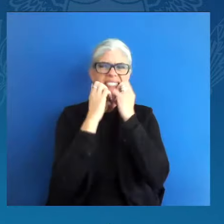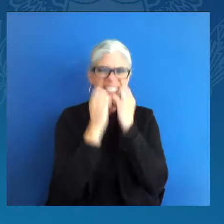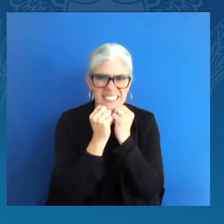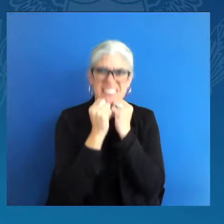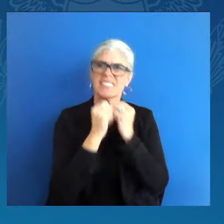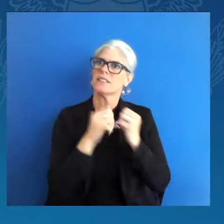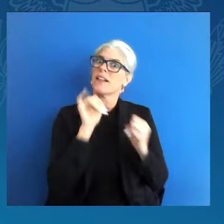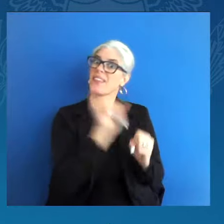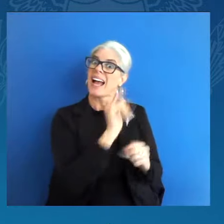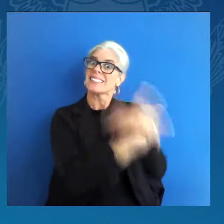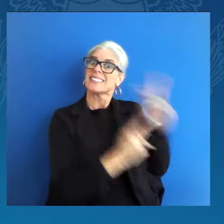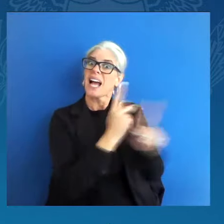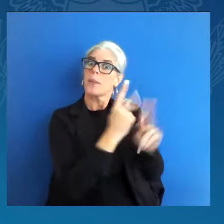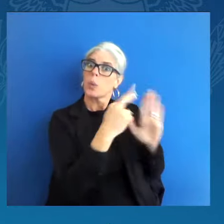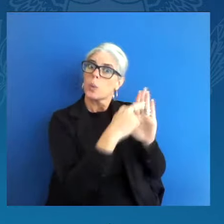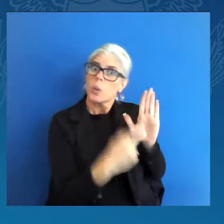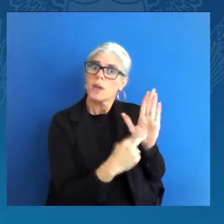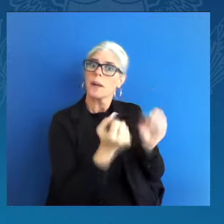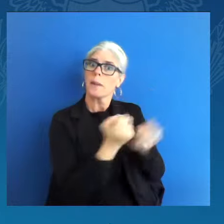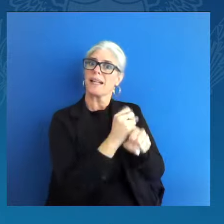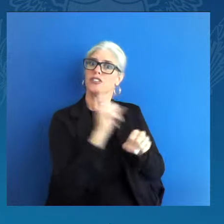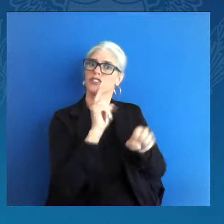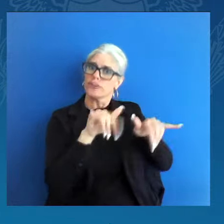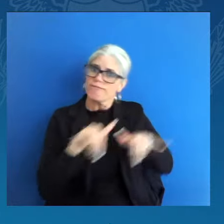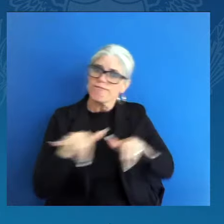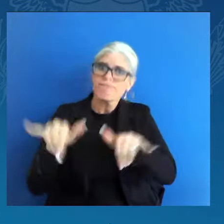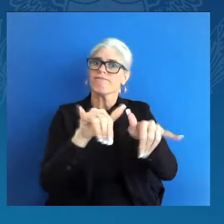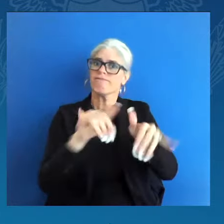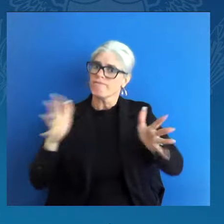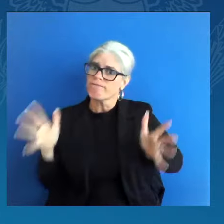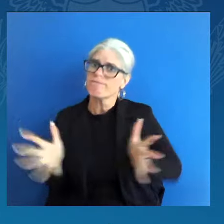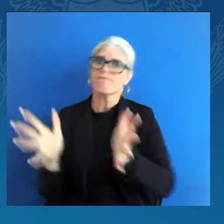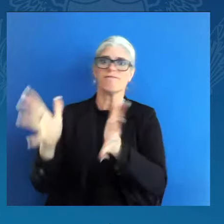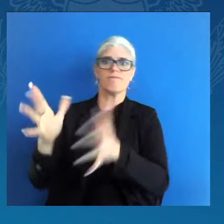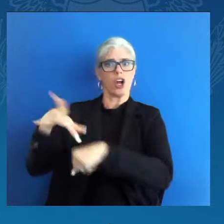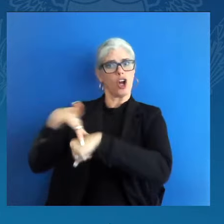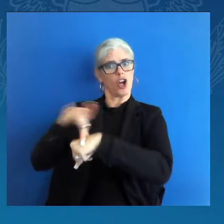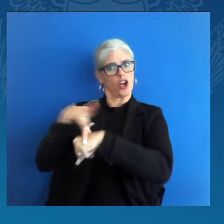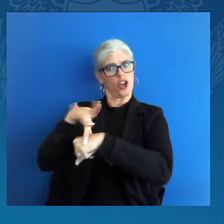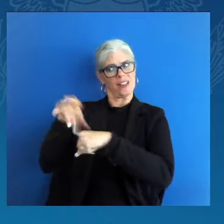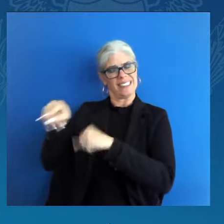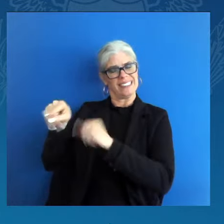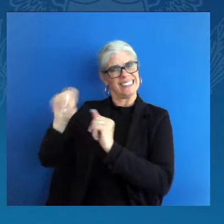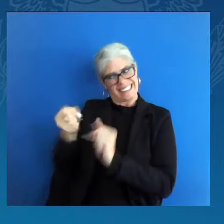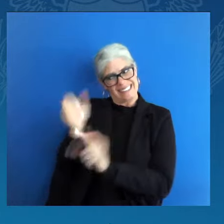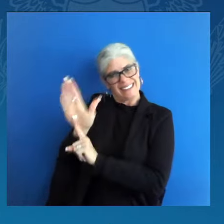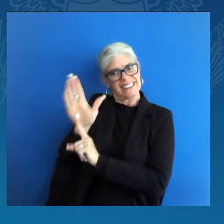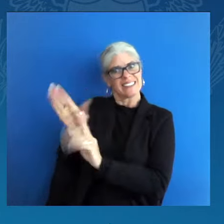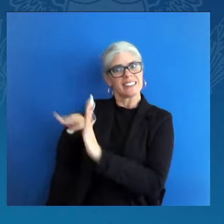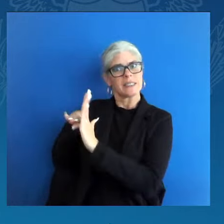and freedom of navigation. We are also committed to establish new standards